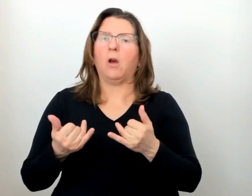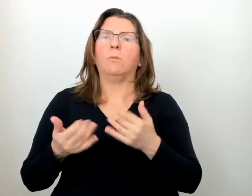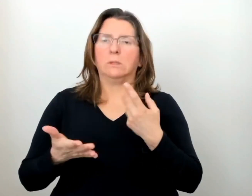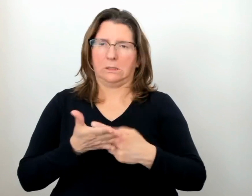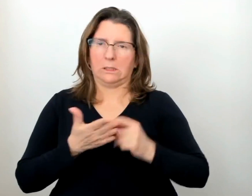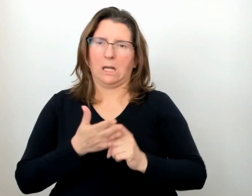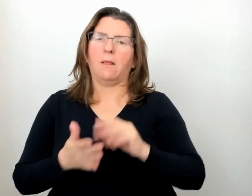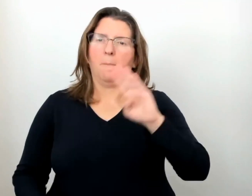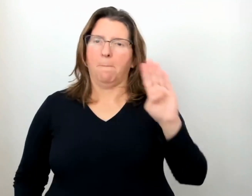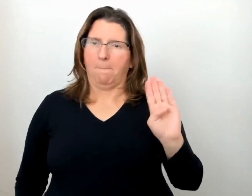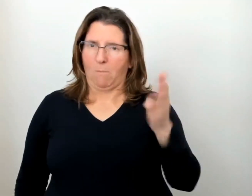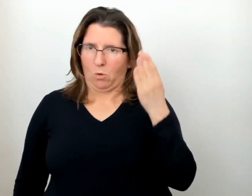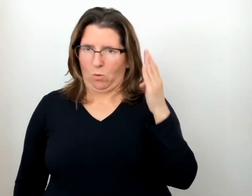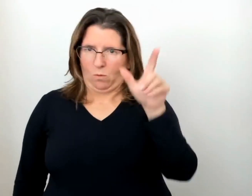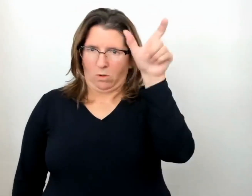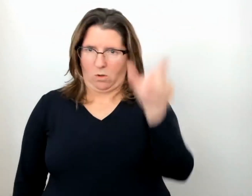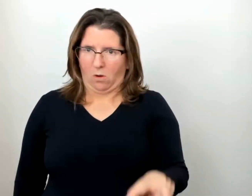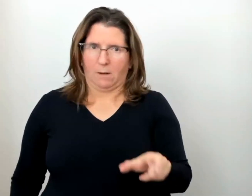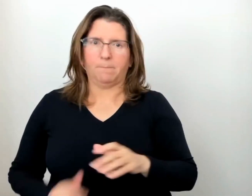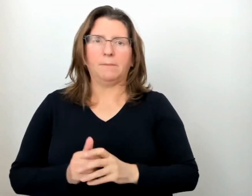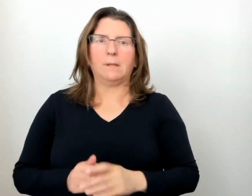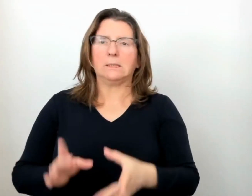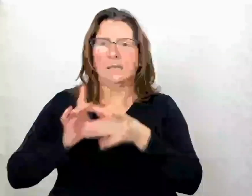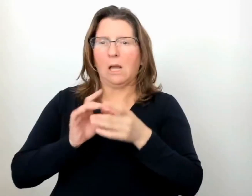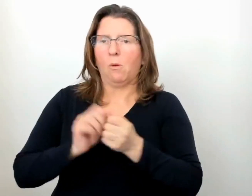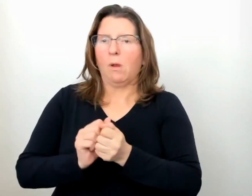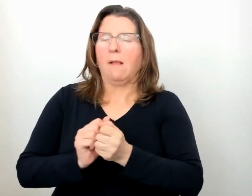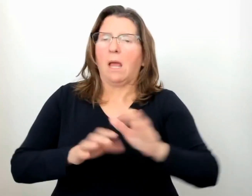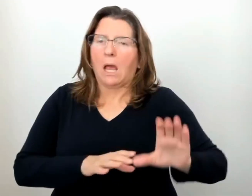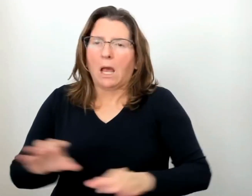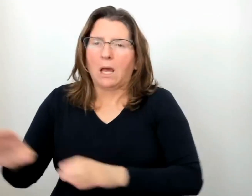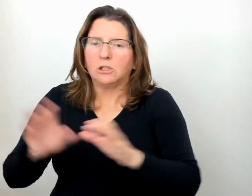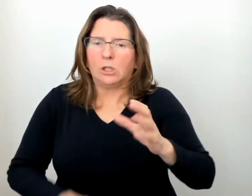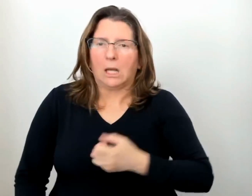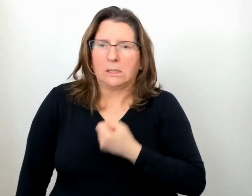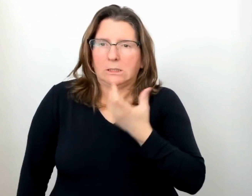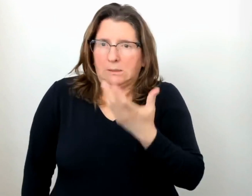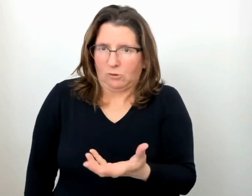The last network is 'action and expression.'